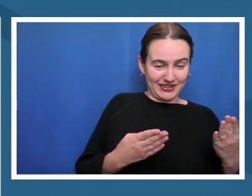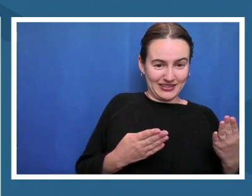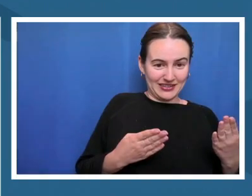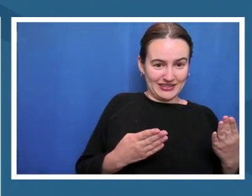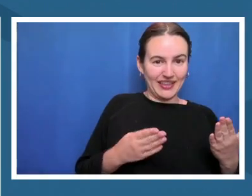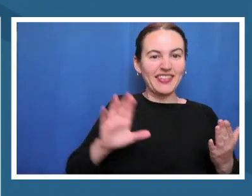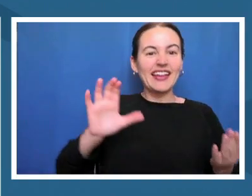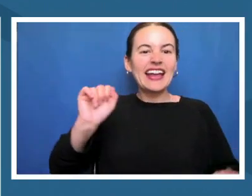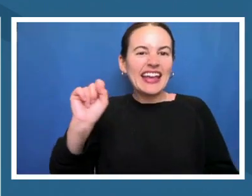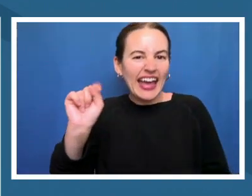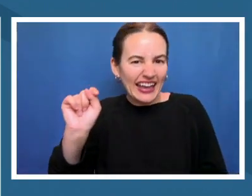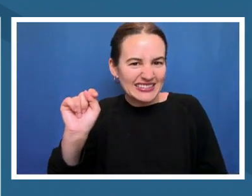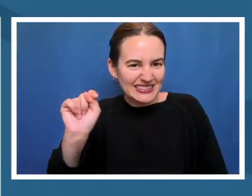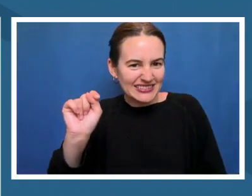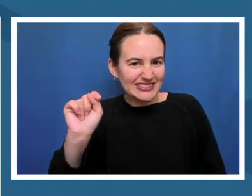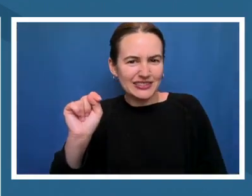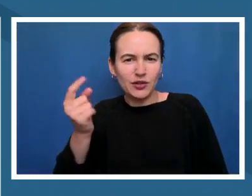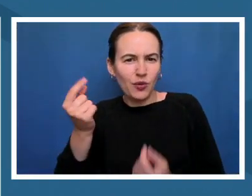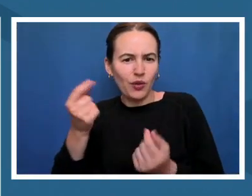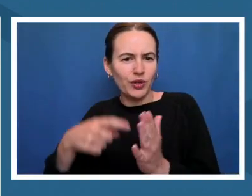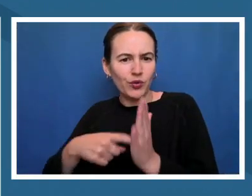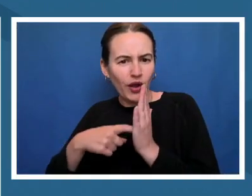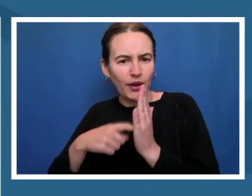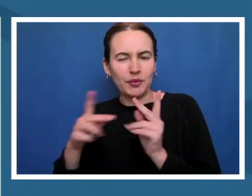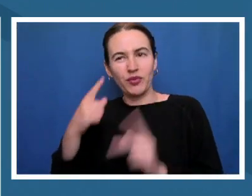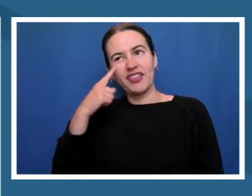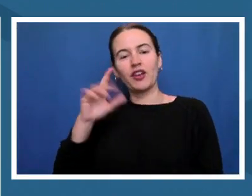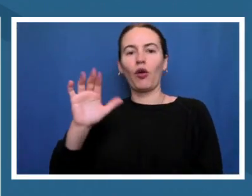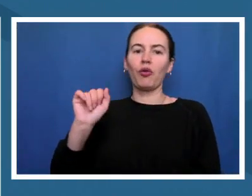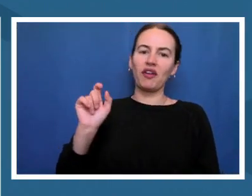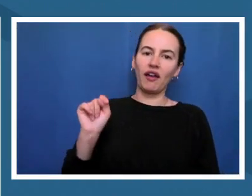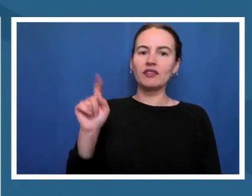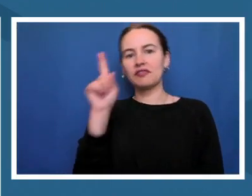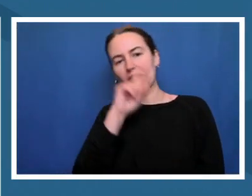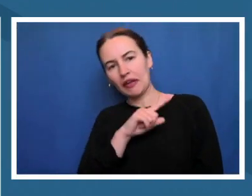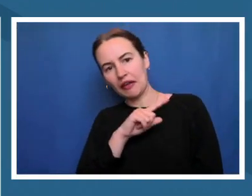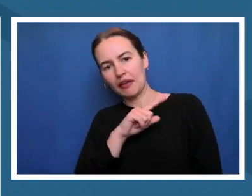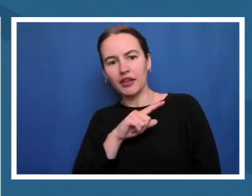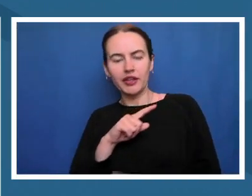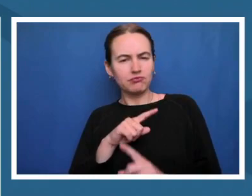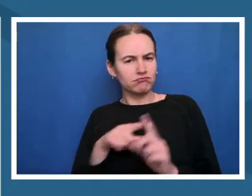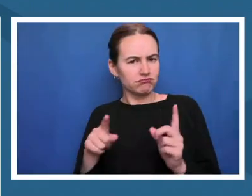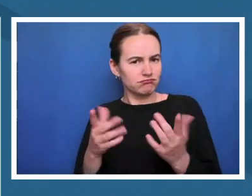sometimes when people think oh the cast is just fake but you know